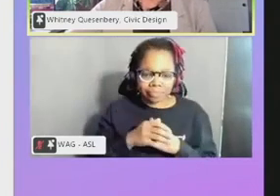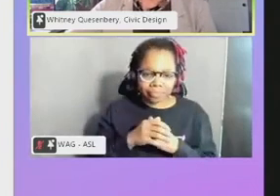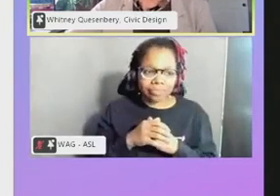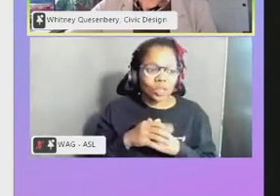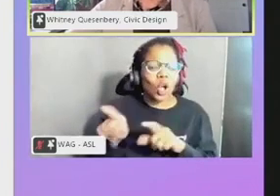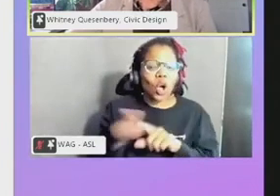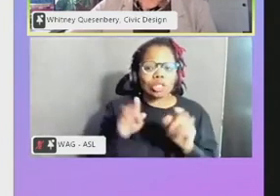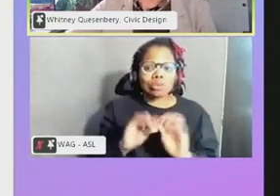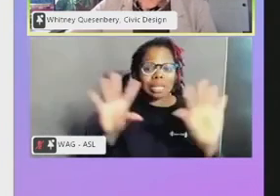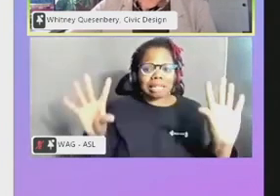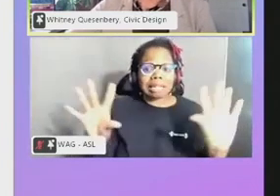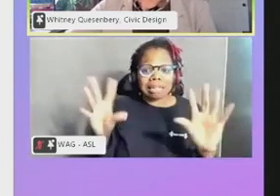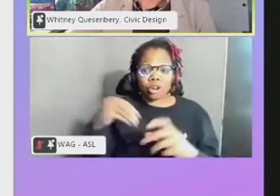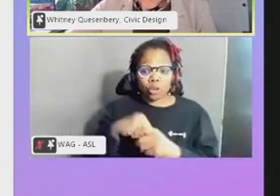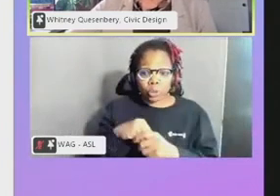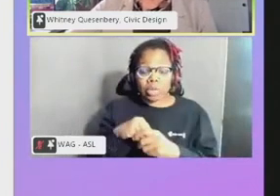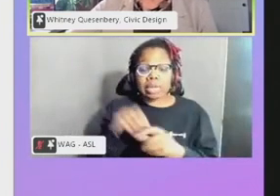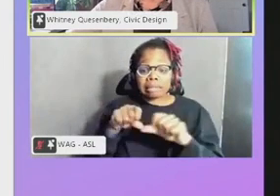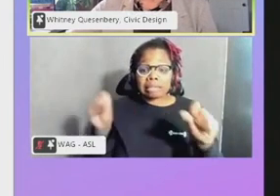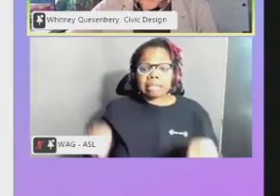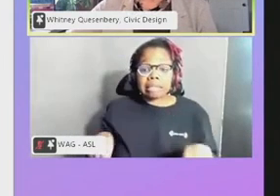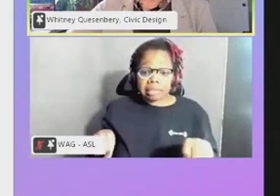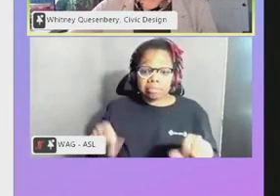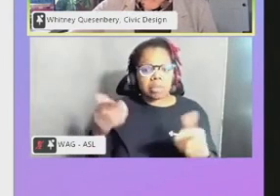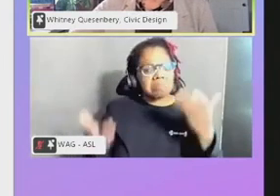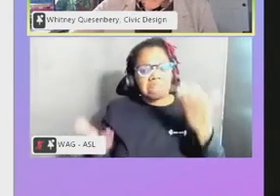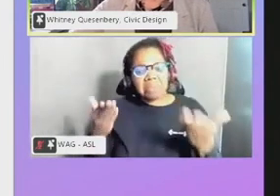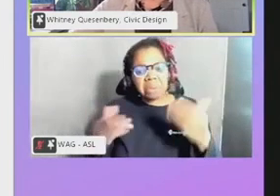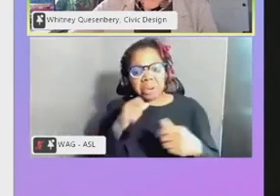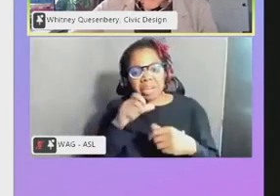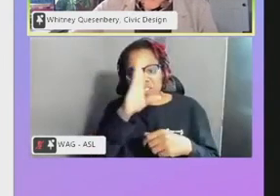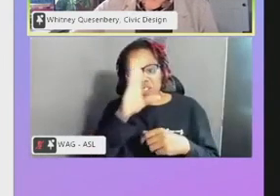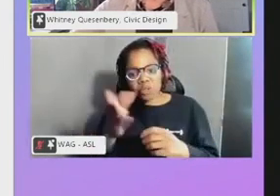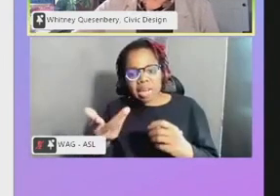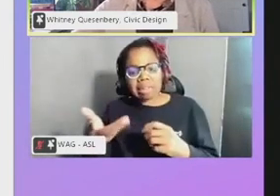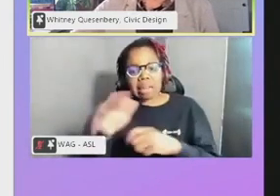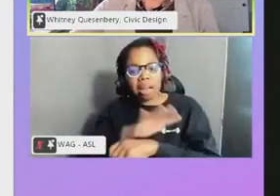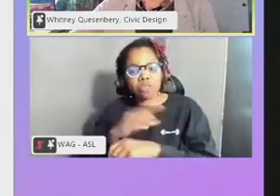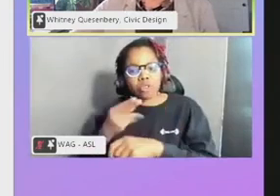voting system approved under these federal guidelines accessible. will be It also explicitly